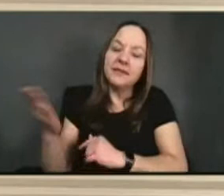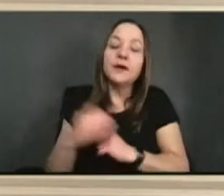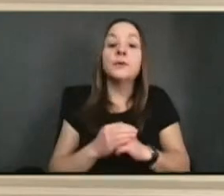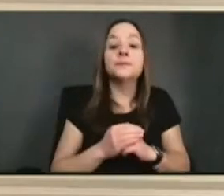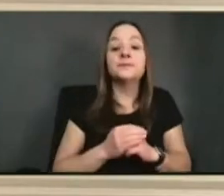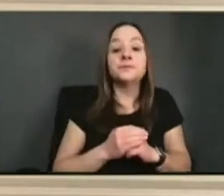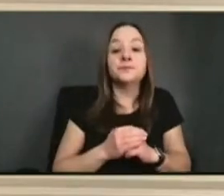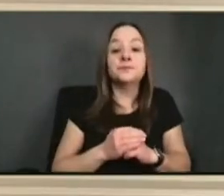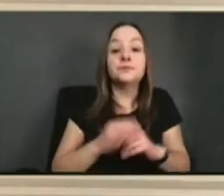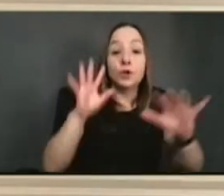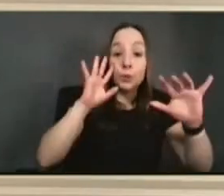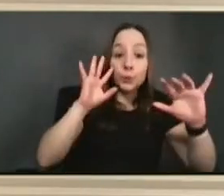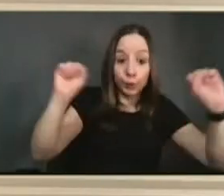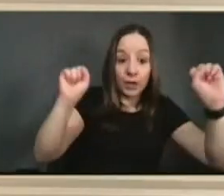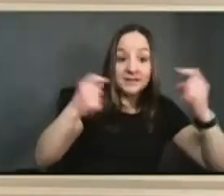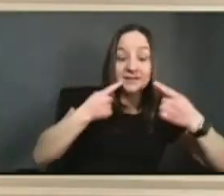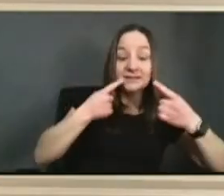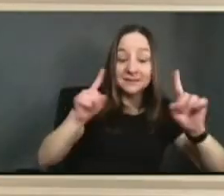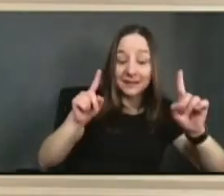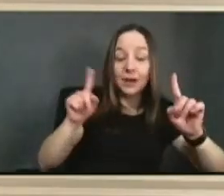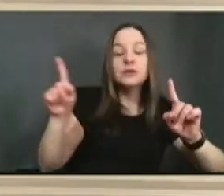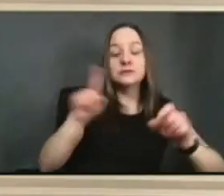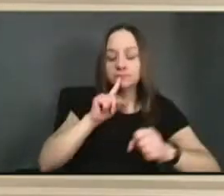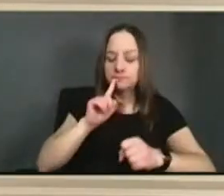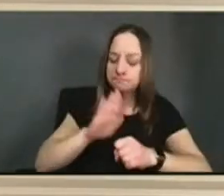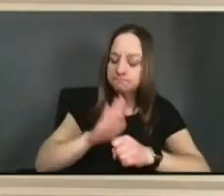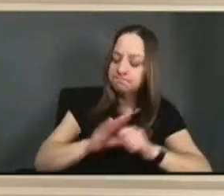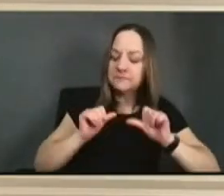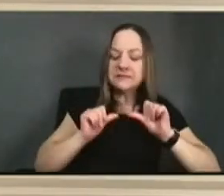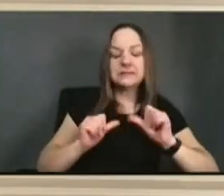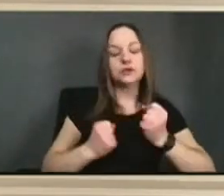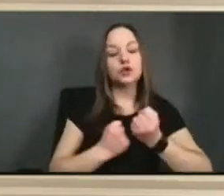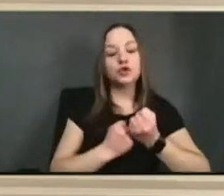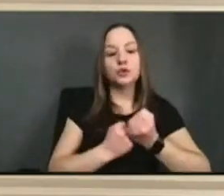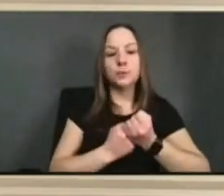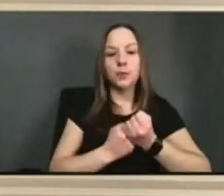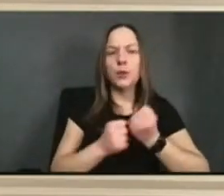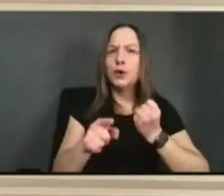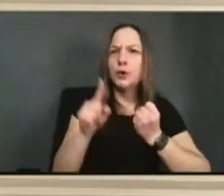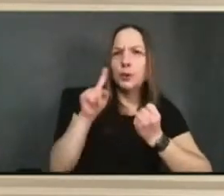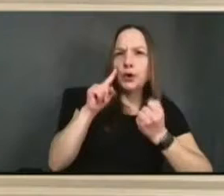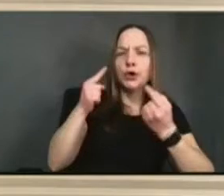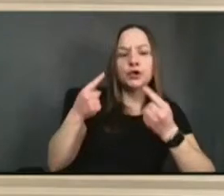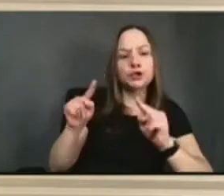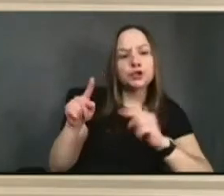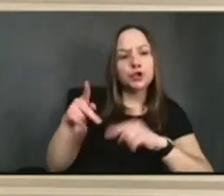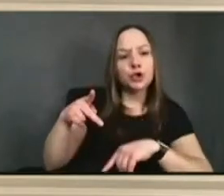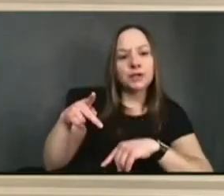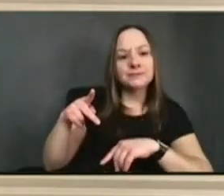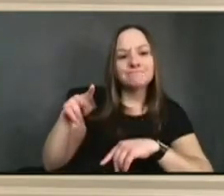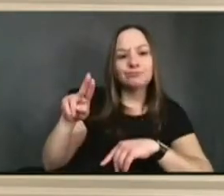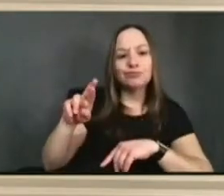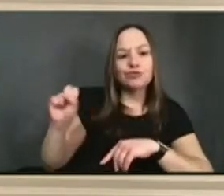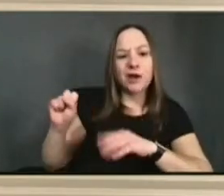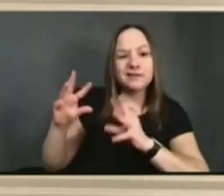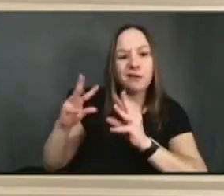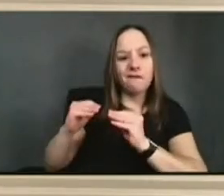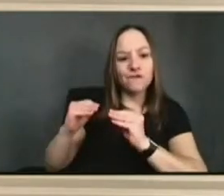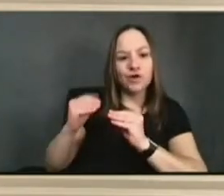he was their keynote speaker there. That he's also pledged his continual support. You heard